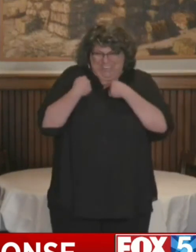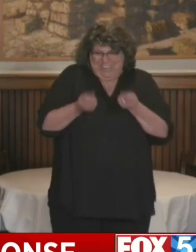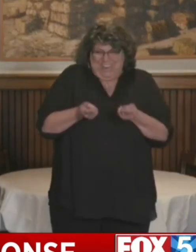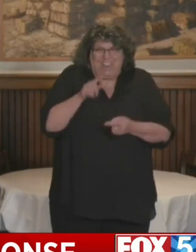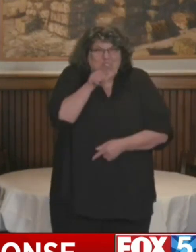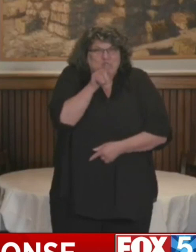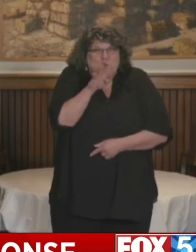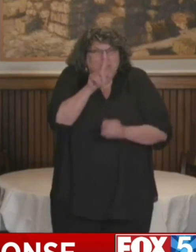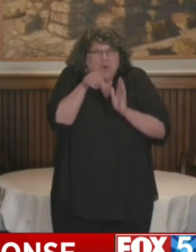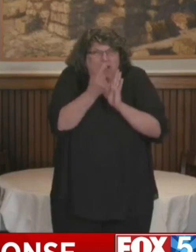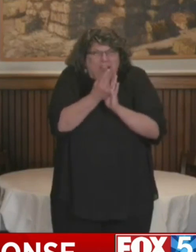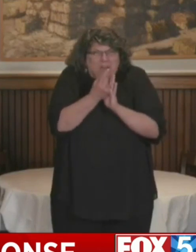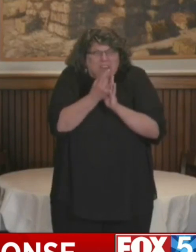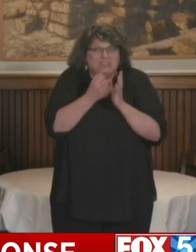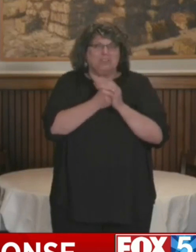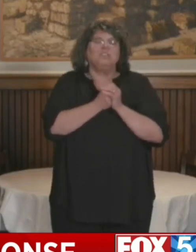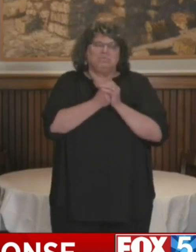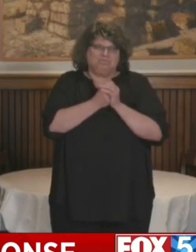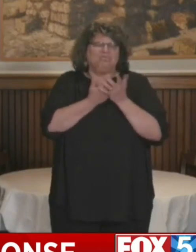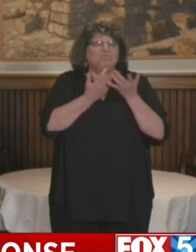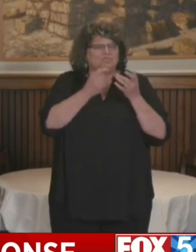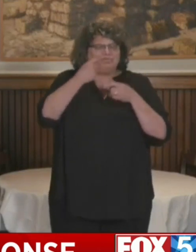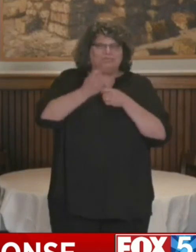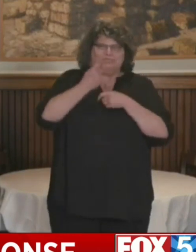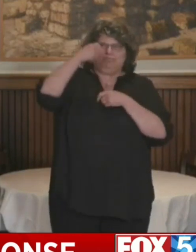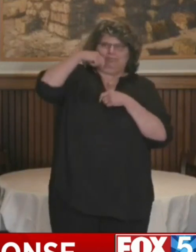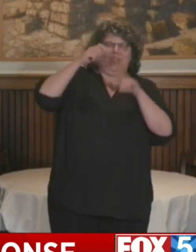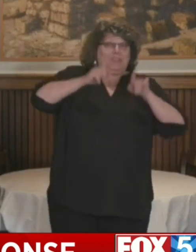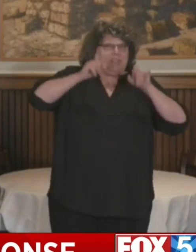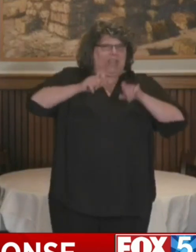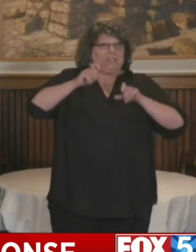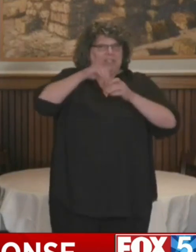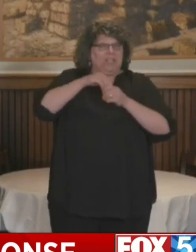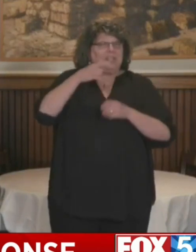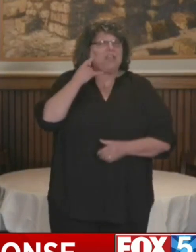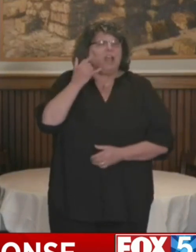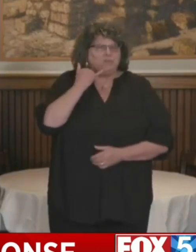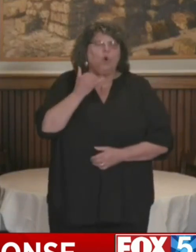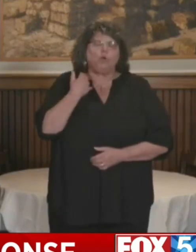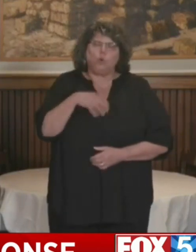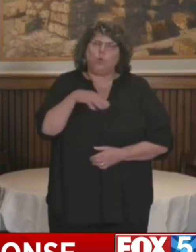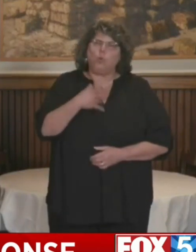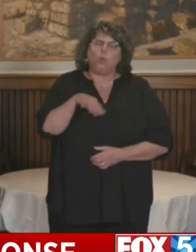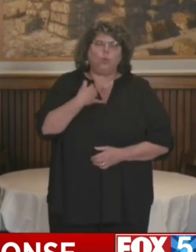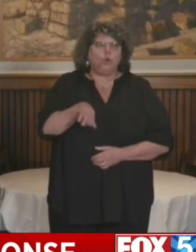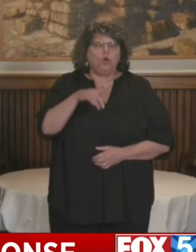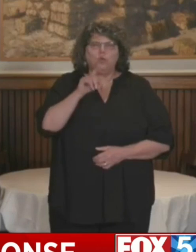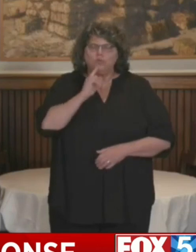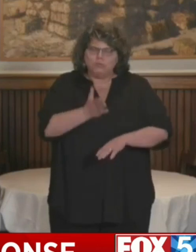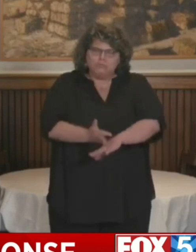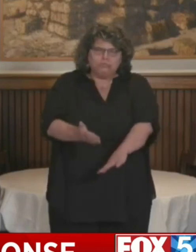TODAY IN THE STATE, A CALIFORNIA 57,000 TESTS JUST